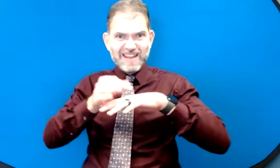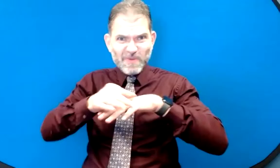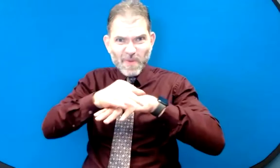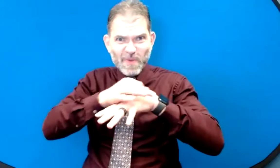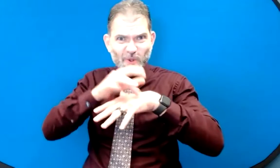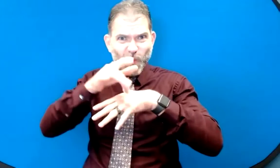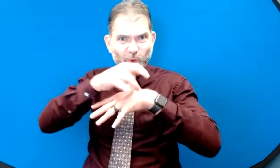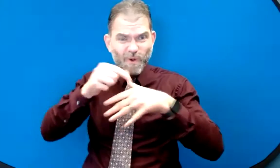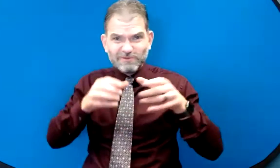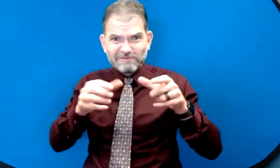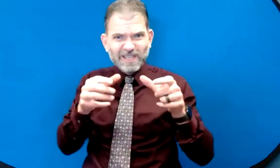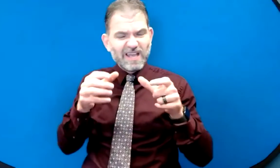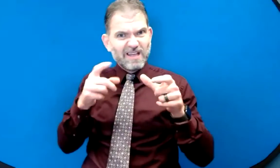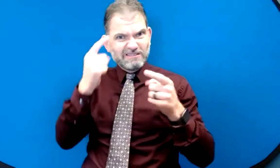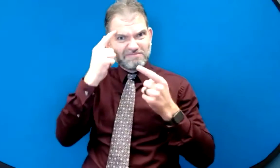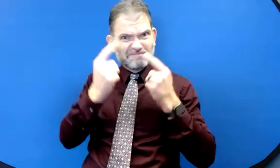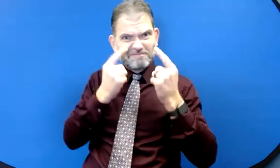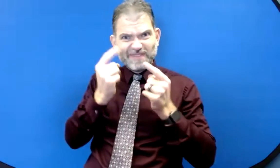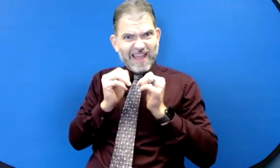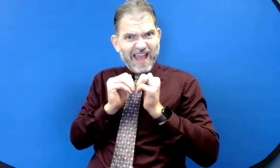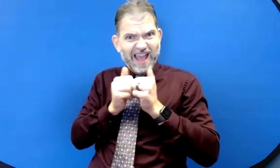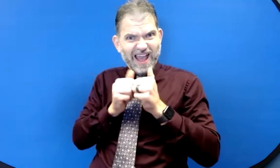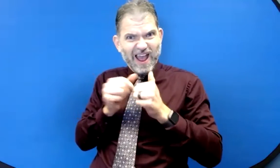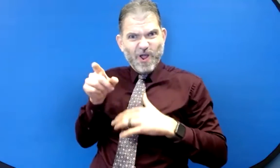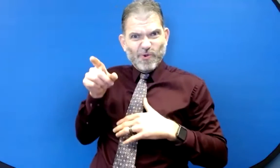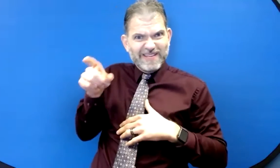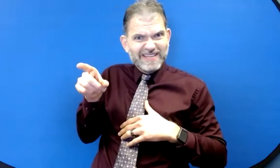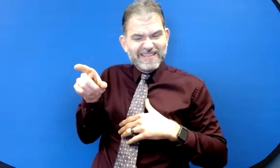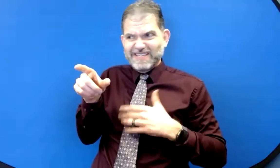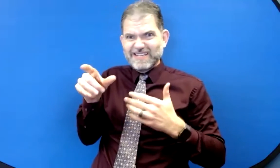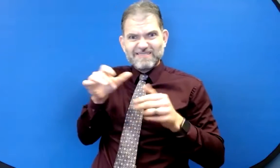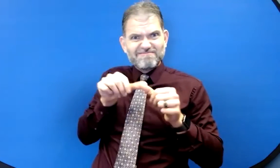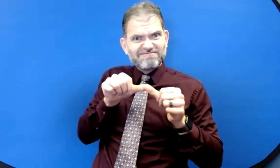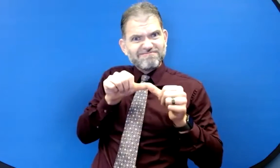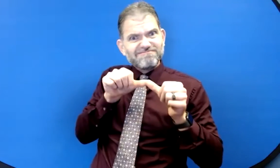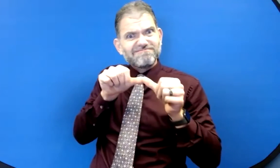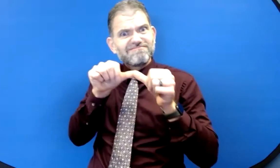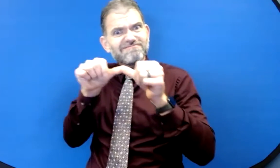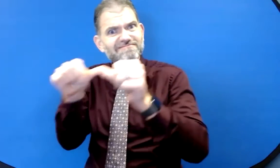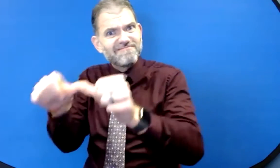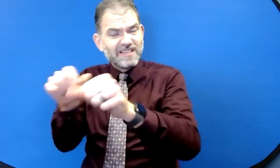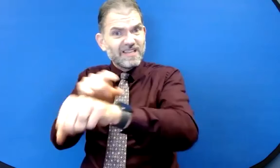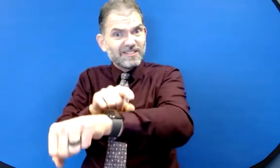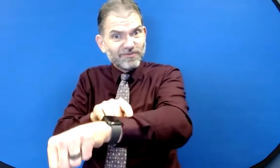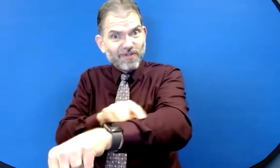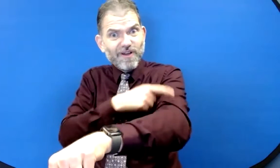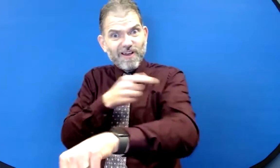ASL Interpreter: It was found that he had quite advanced Louis body dementia. ASL Interpreter: so they were just ASL Interpreter: shocked